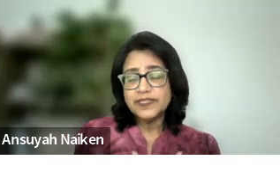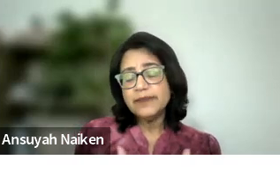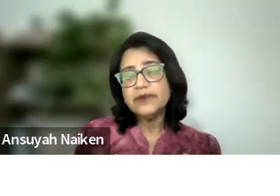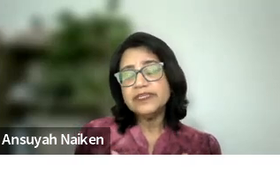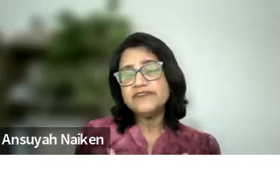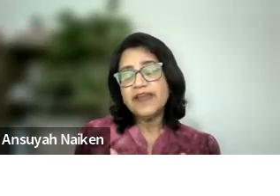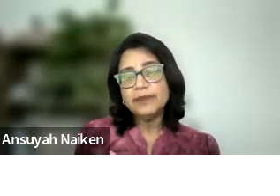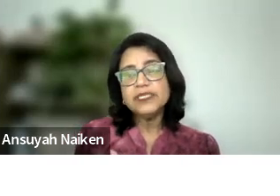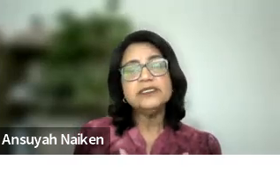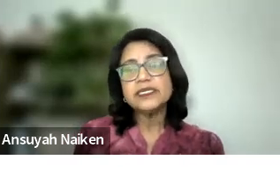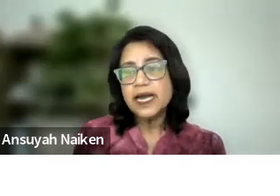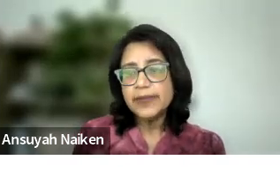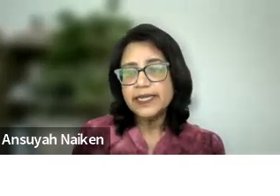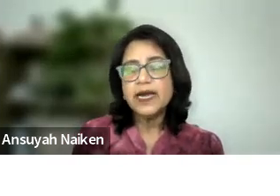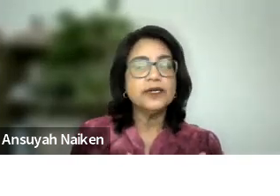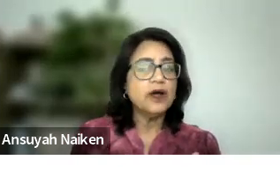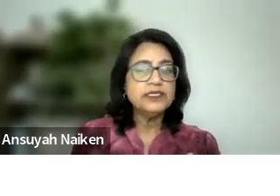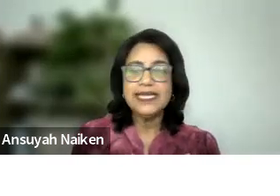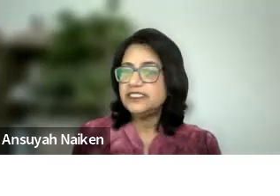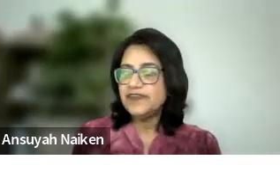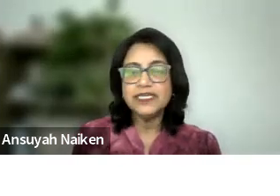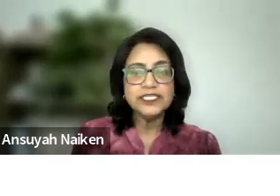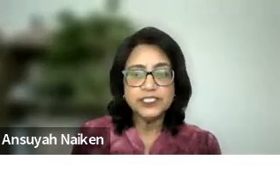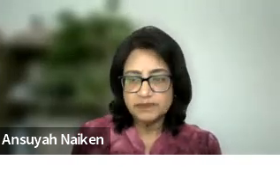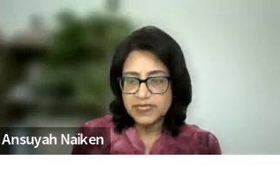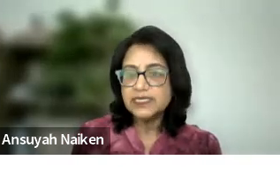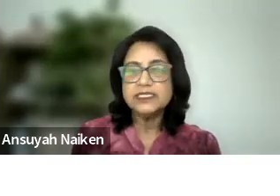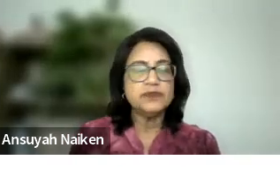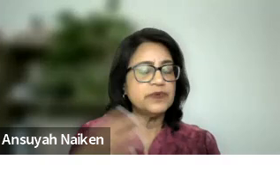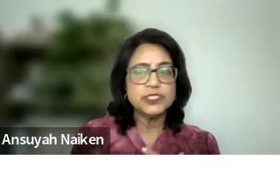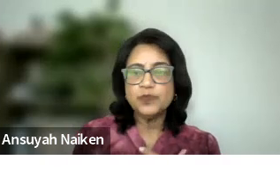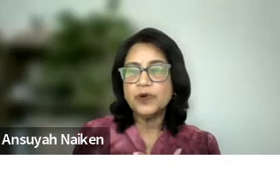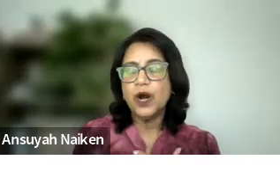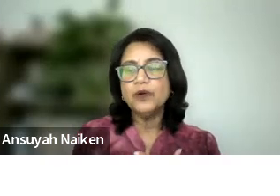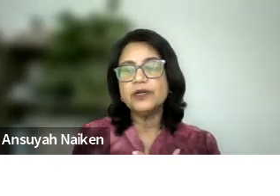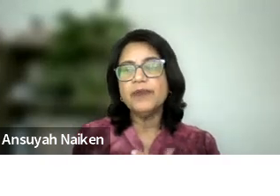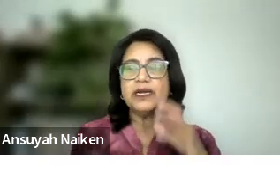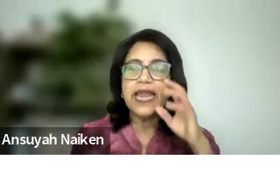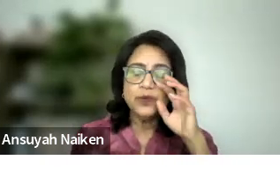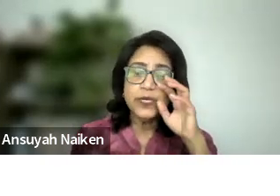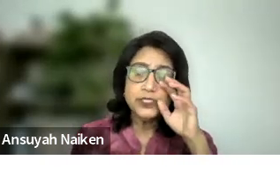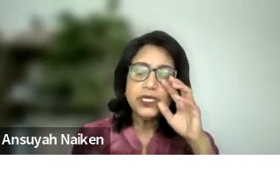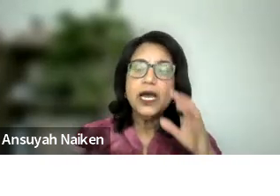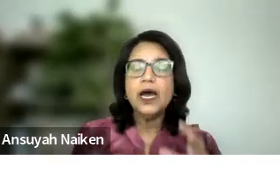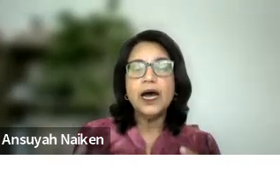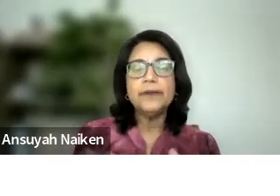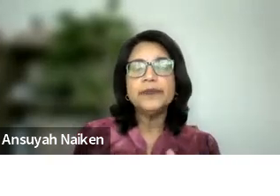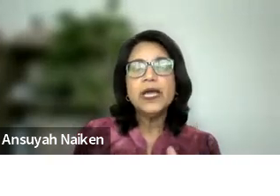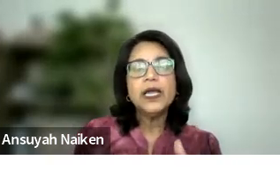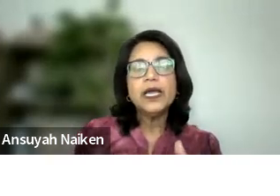So in terms of training staff, helping staff, setting staff up for success so that they can engage with the Asian community, would be really, really helpful. Language. A lot of the immigrant families that come in are nonnative English speakers.